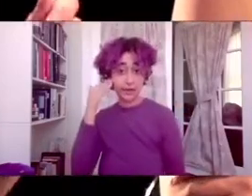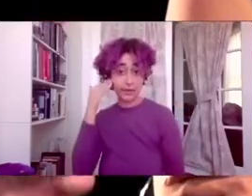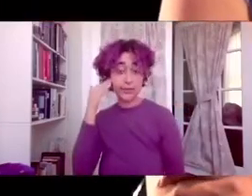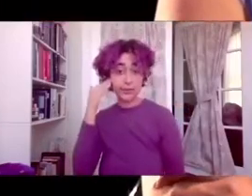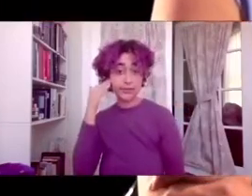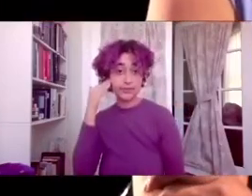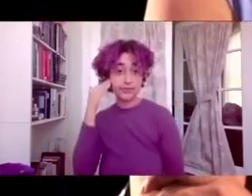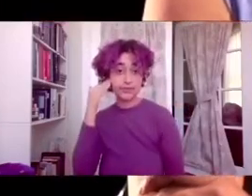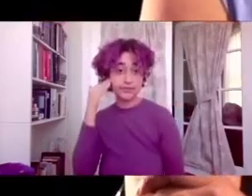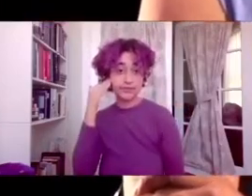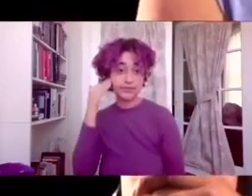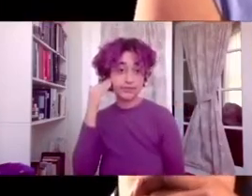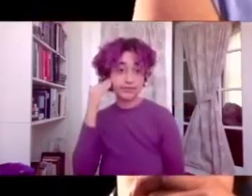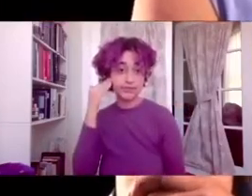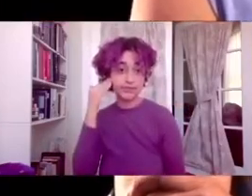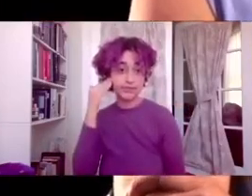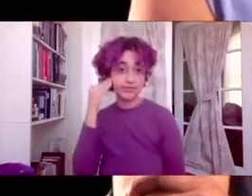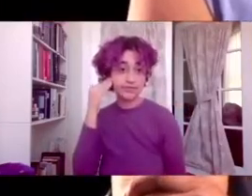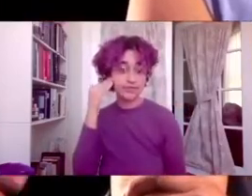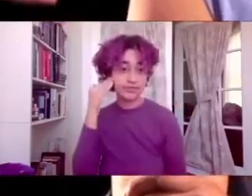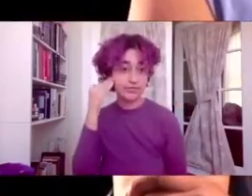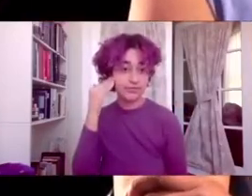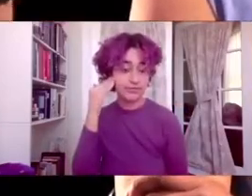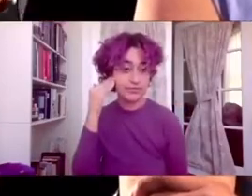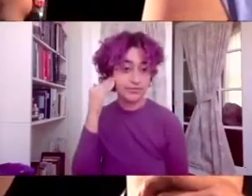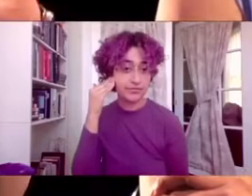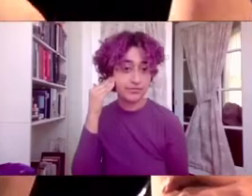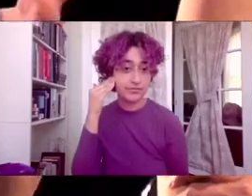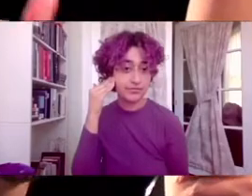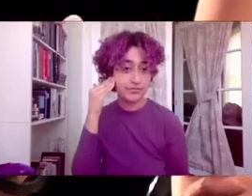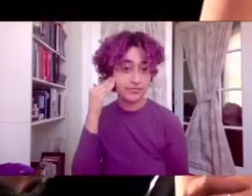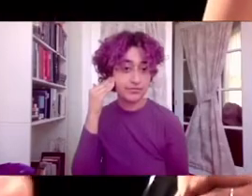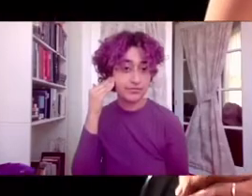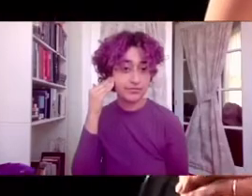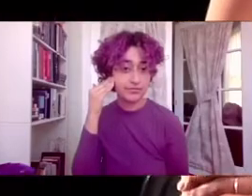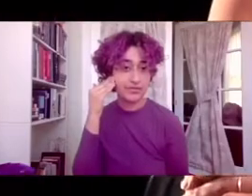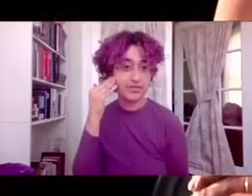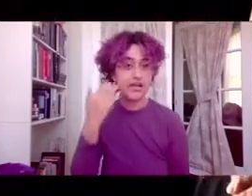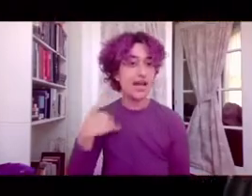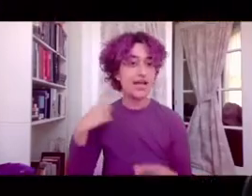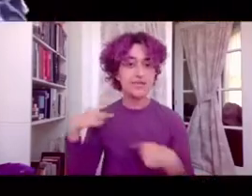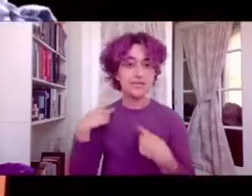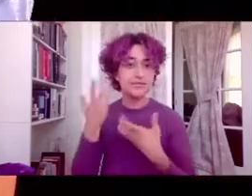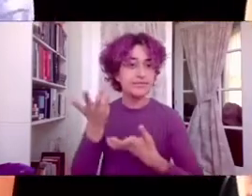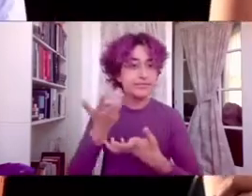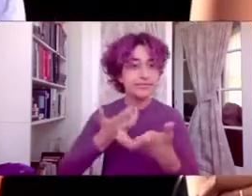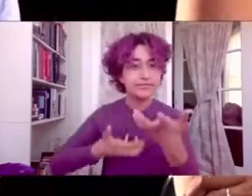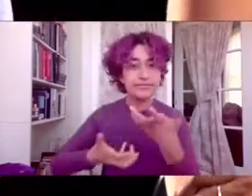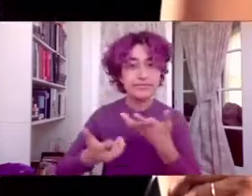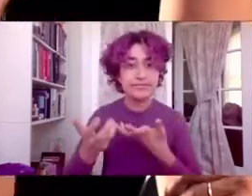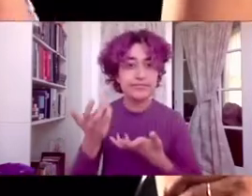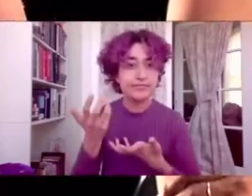he's been around long before the internet. We've been exchanging for close to 19 years now.